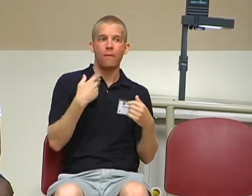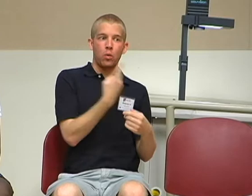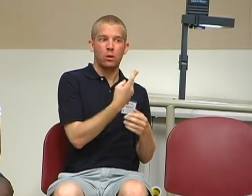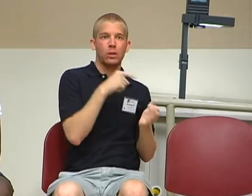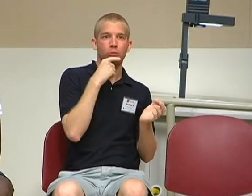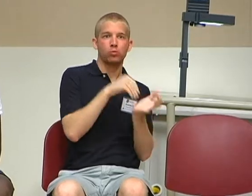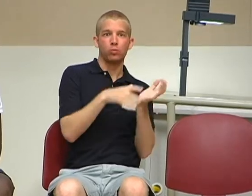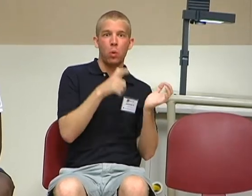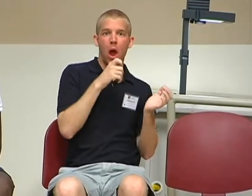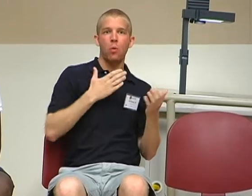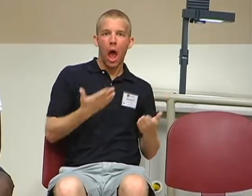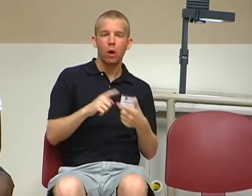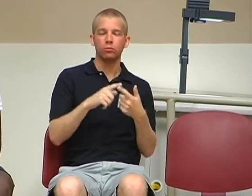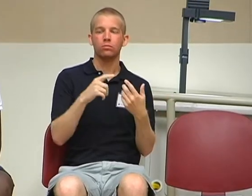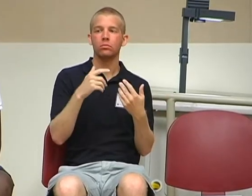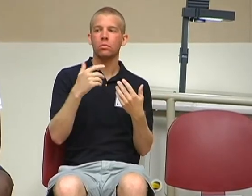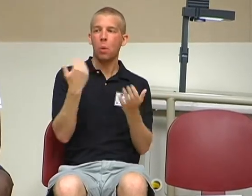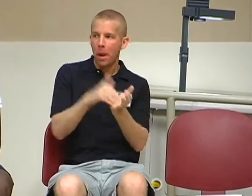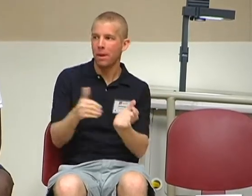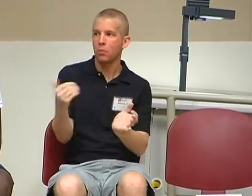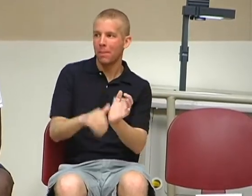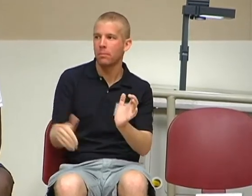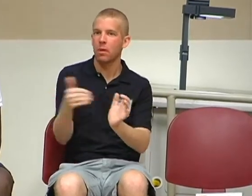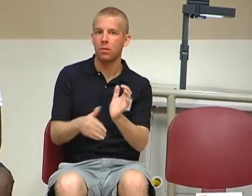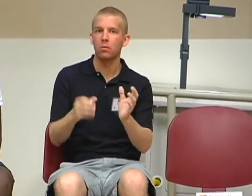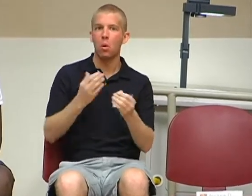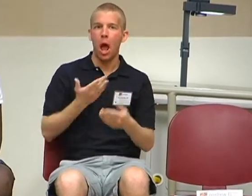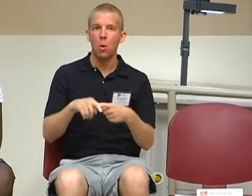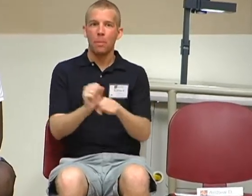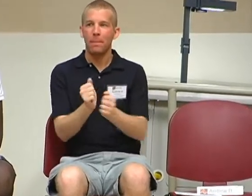we figured things out and the hearing students were very willing to repeat what they had